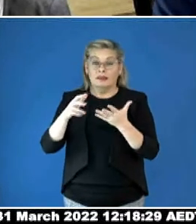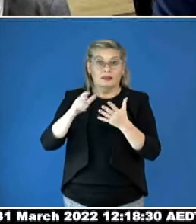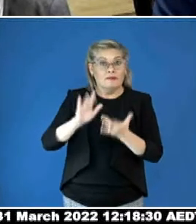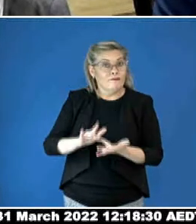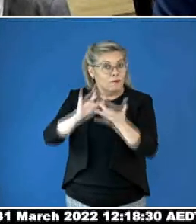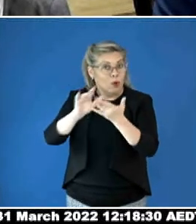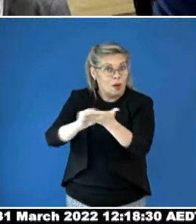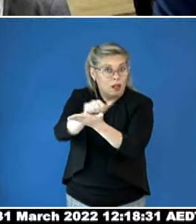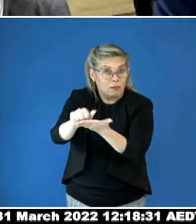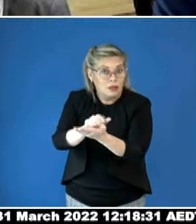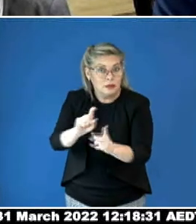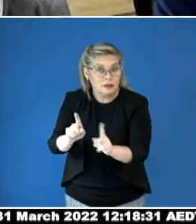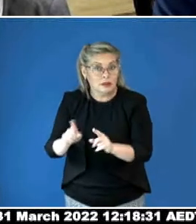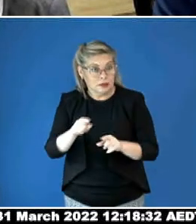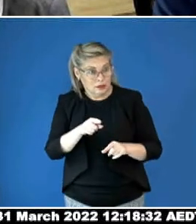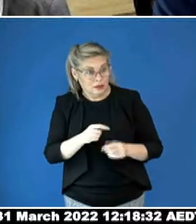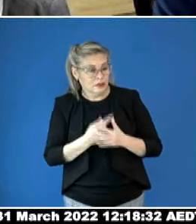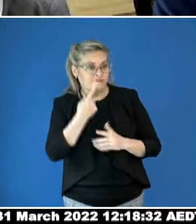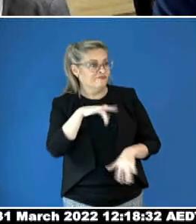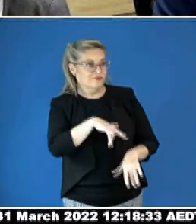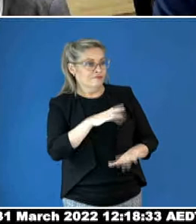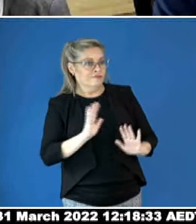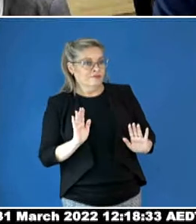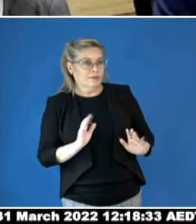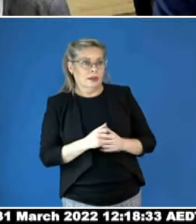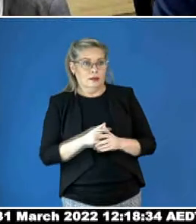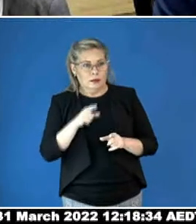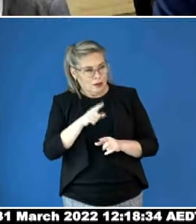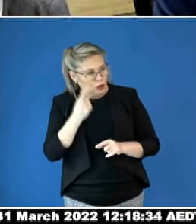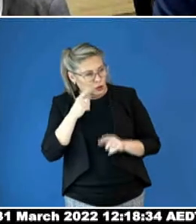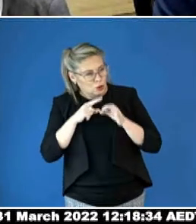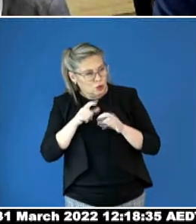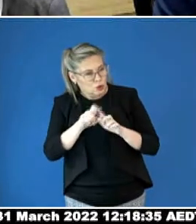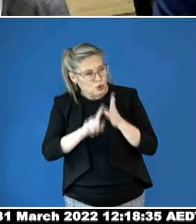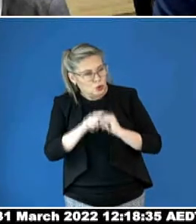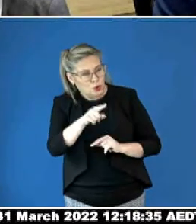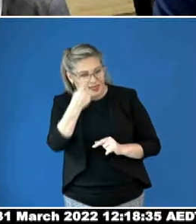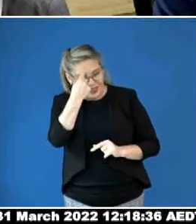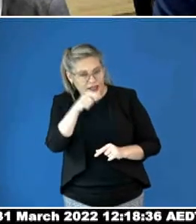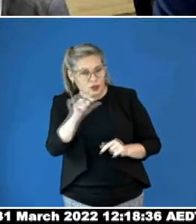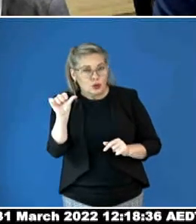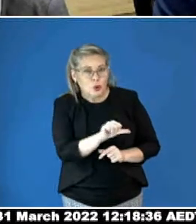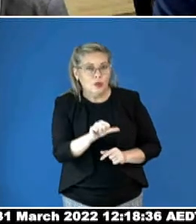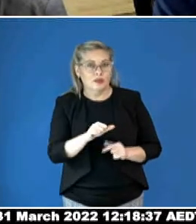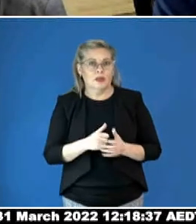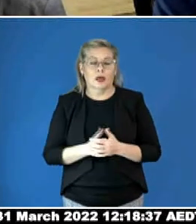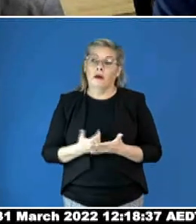As part of this process, we are learning quite a bit, and I can take it to our executive. MS FRASER: Thank you, Ms Cumming.